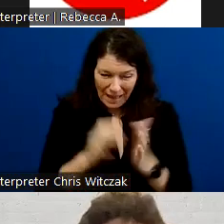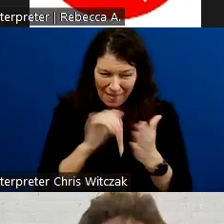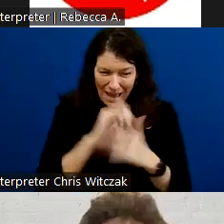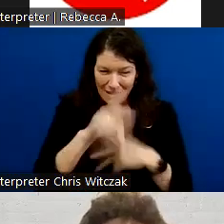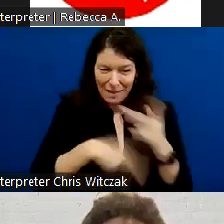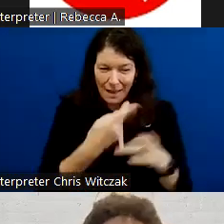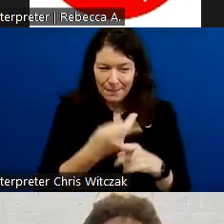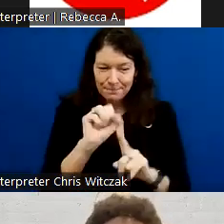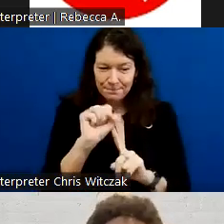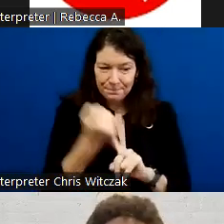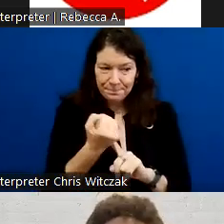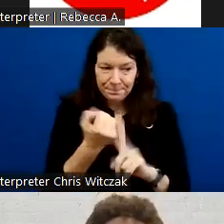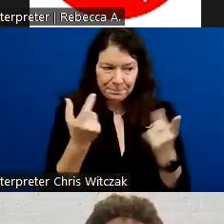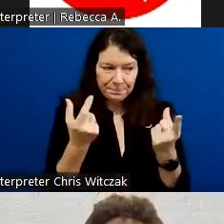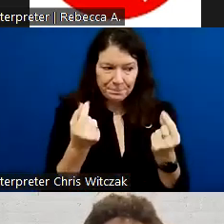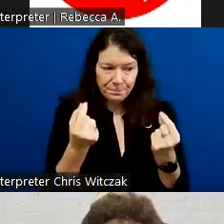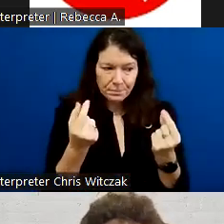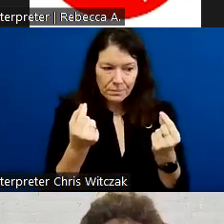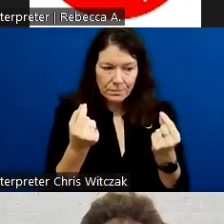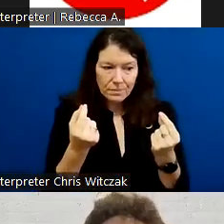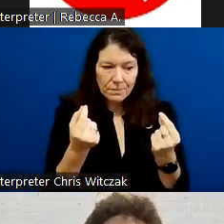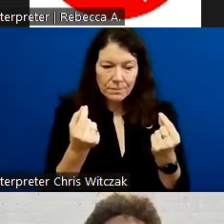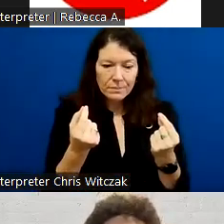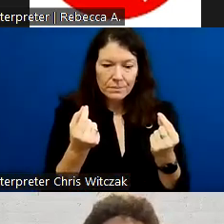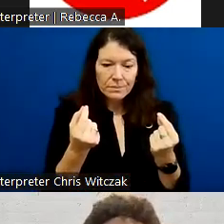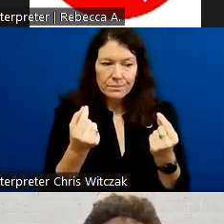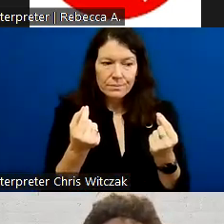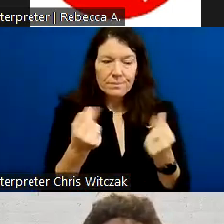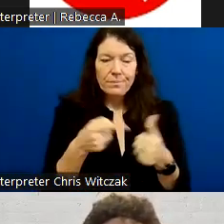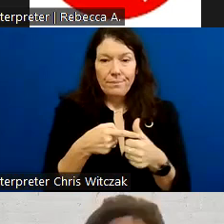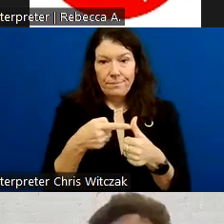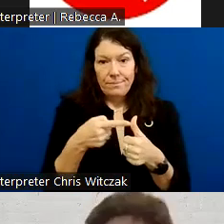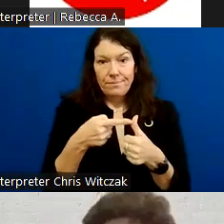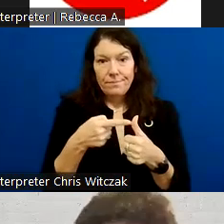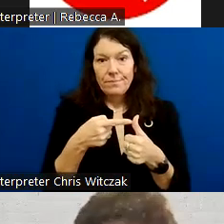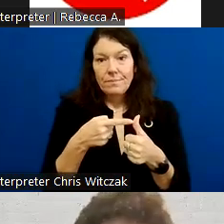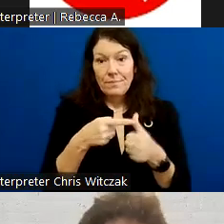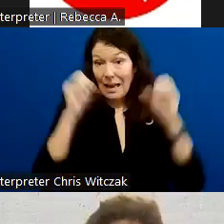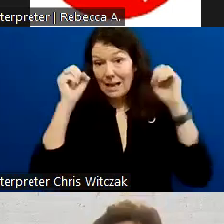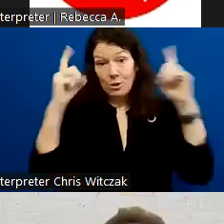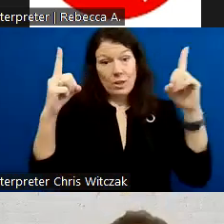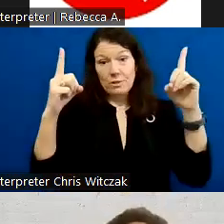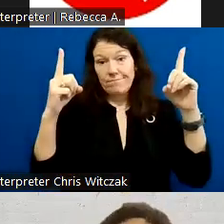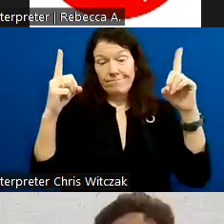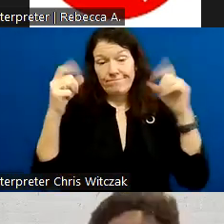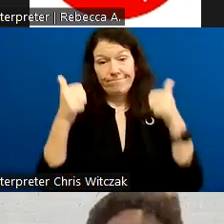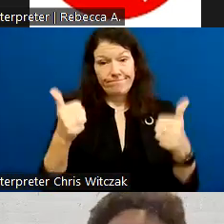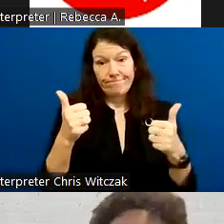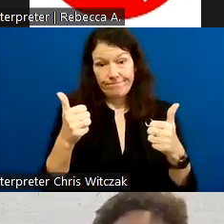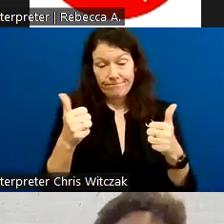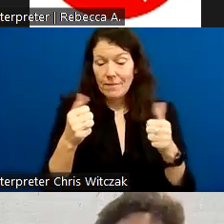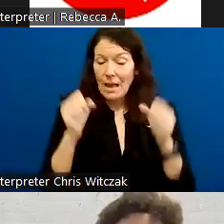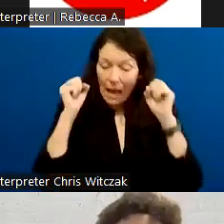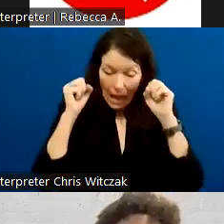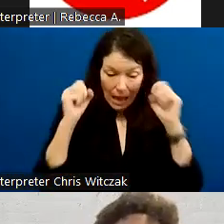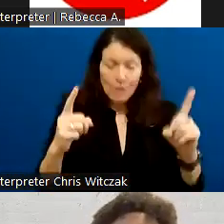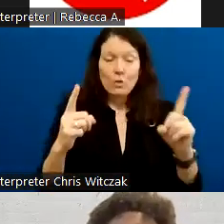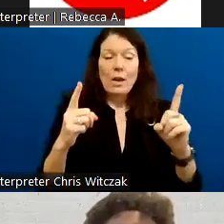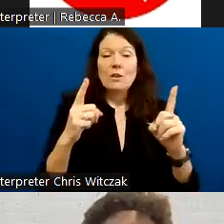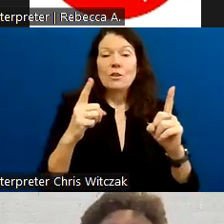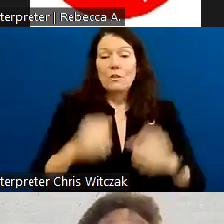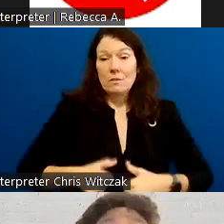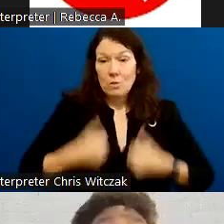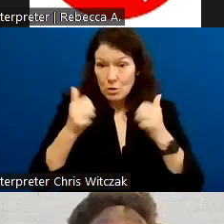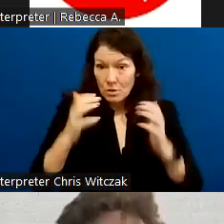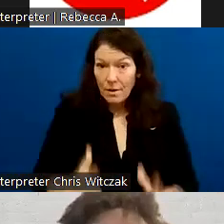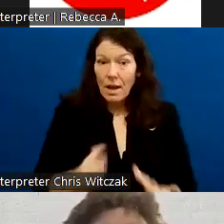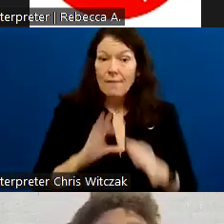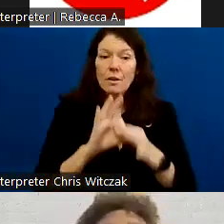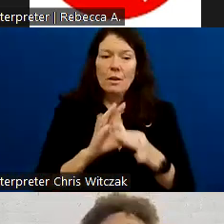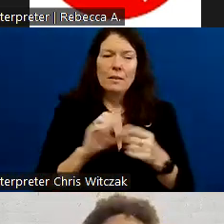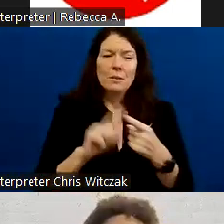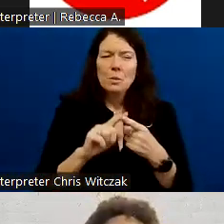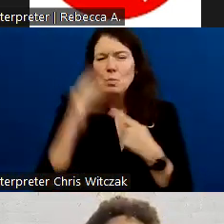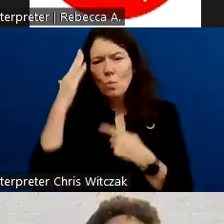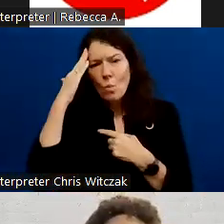situations is to number one I would say is education educating the survivors on why um